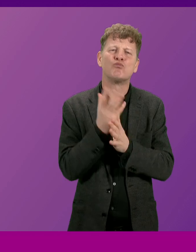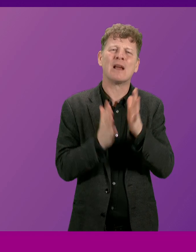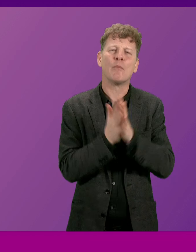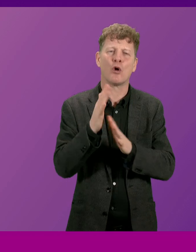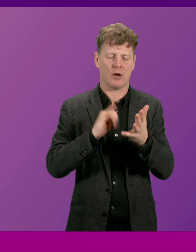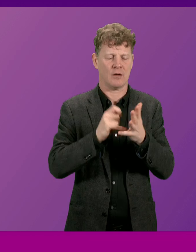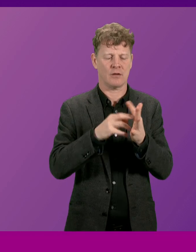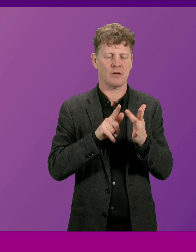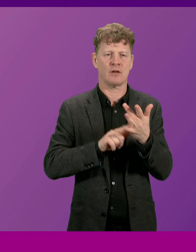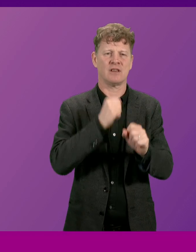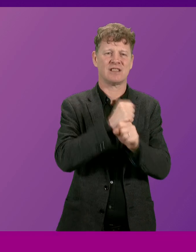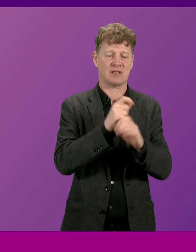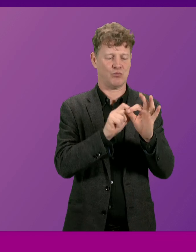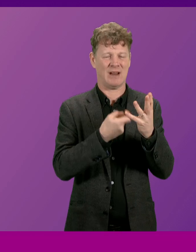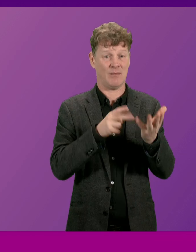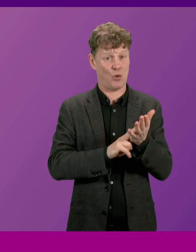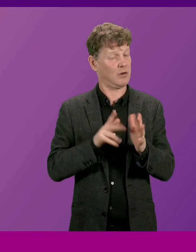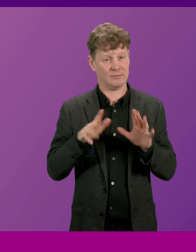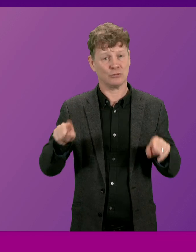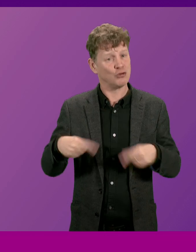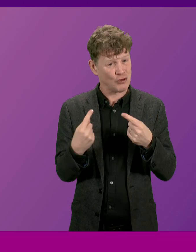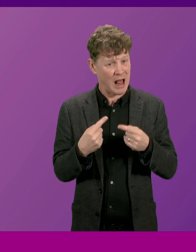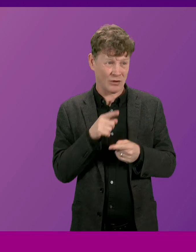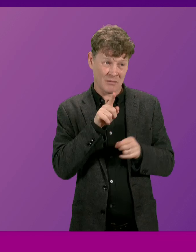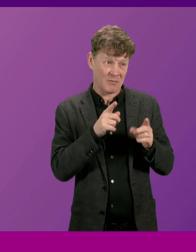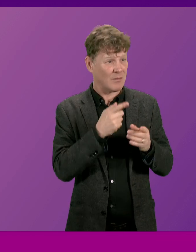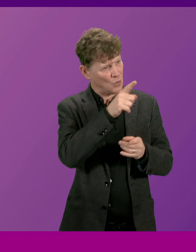challenges? Will the First Minister write to the UK Government, as I have done, urging it to halt